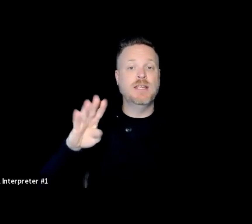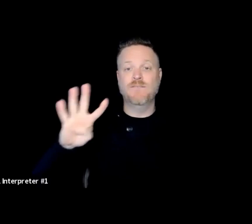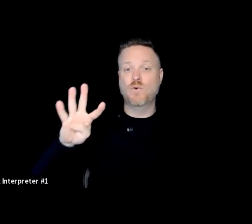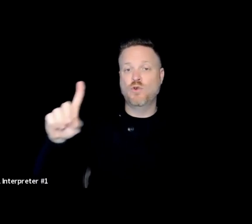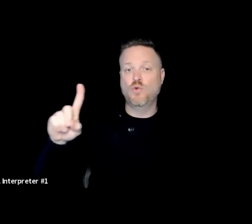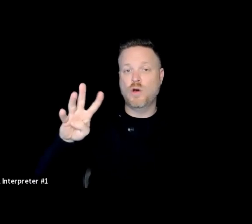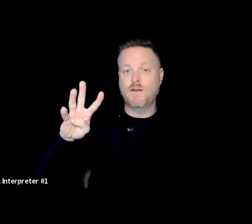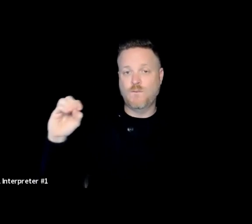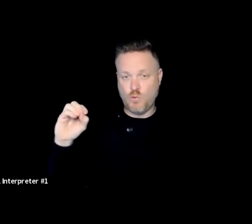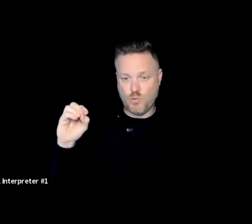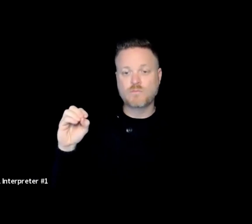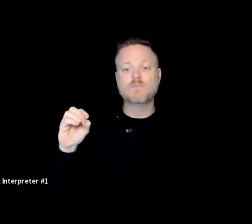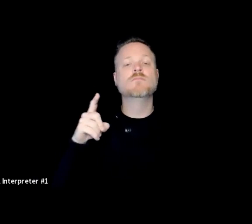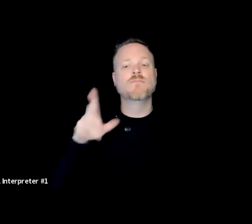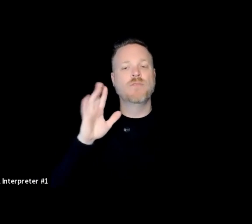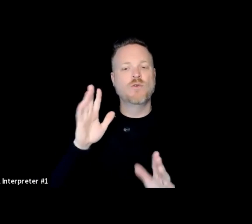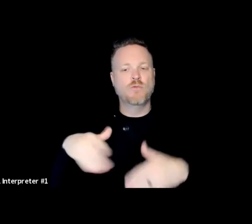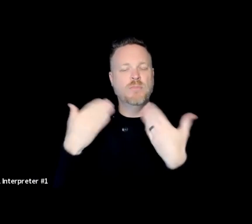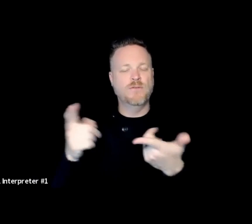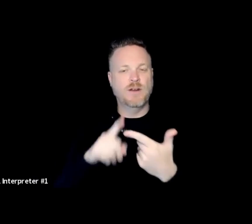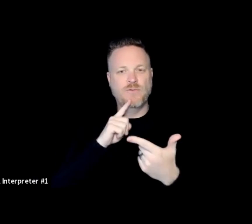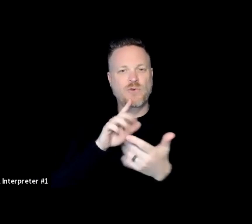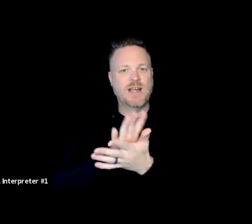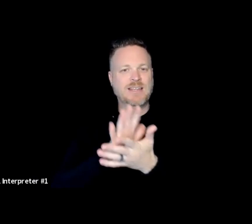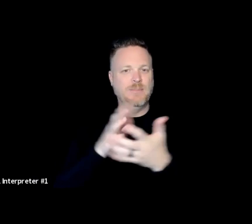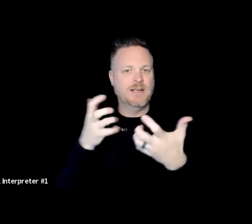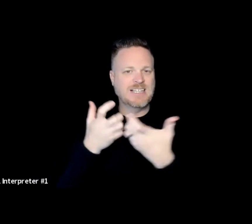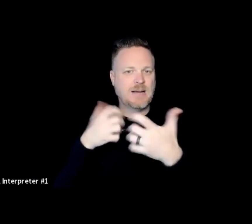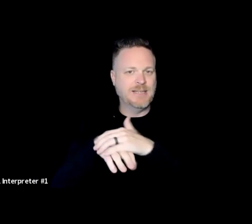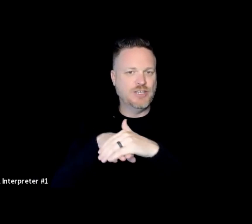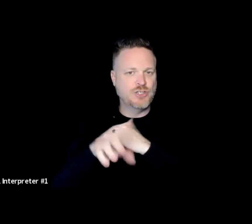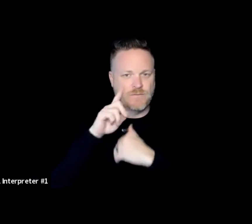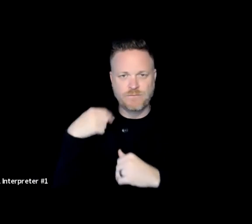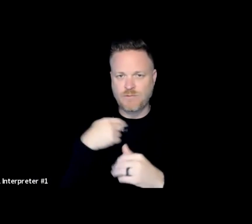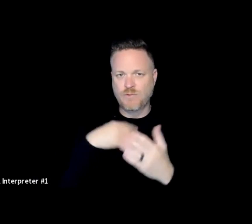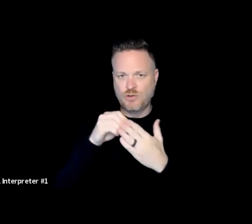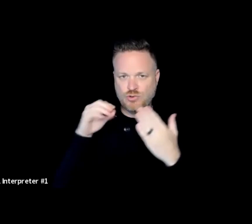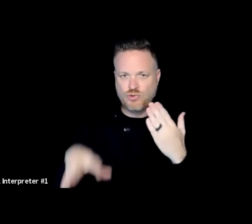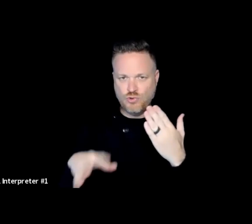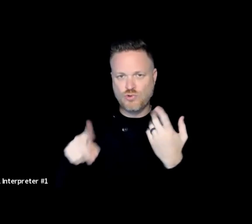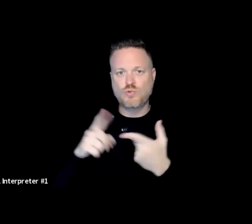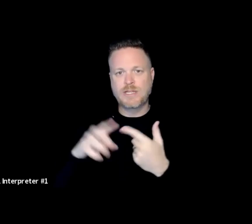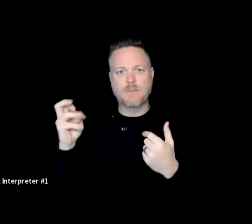that will provide academic accommodation toss students returning to school after a concussion.